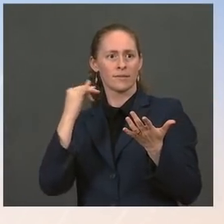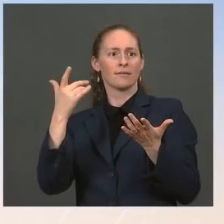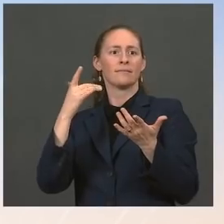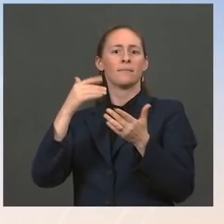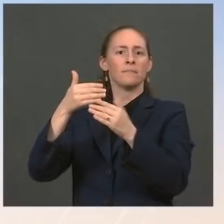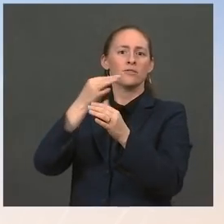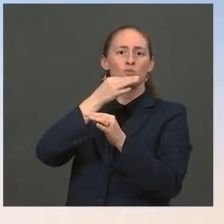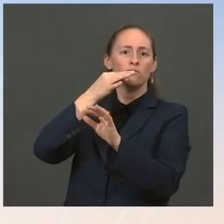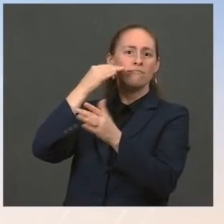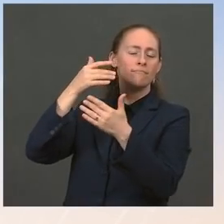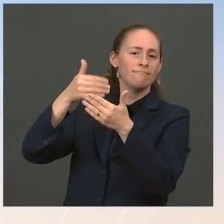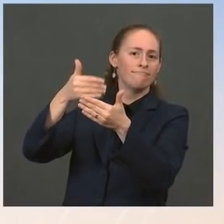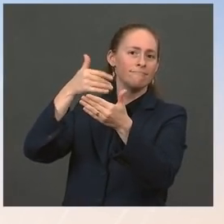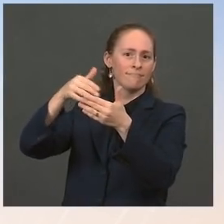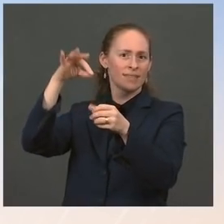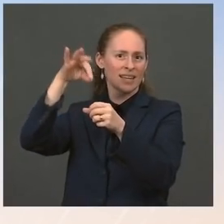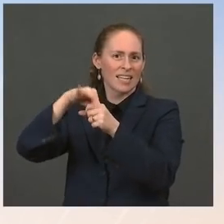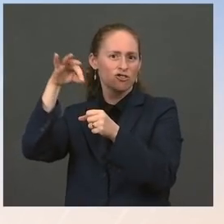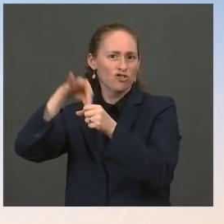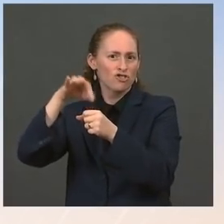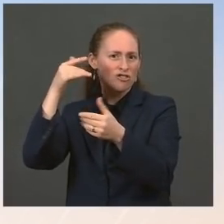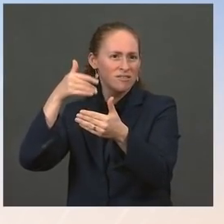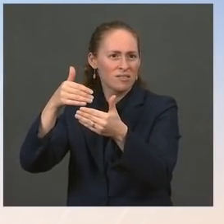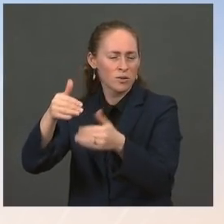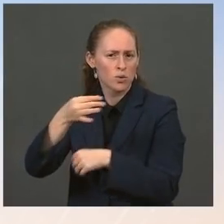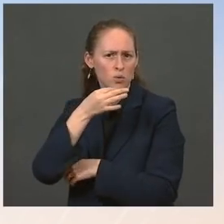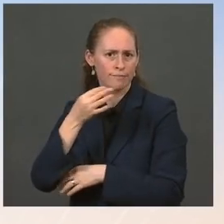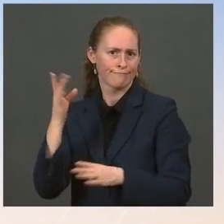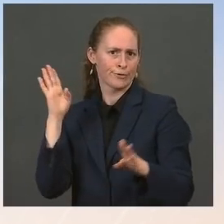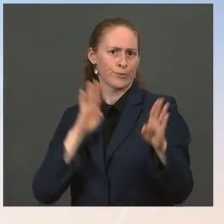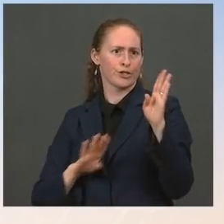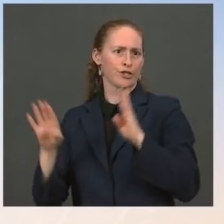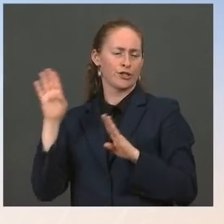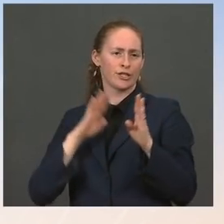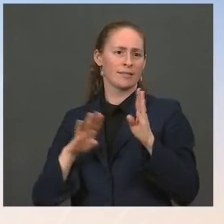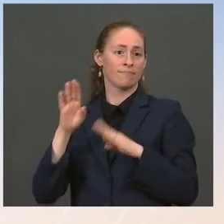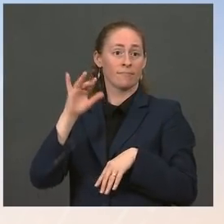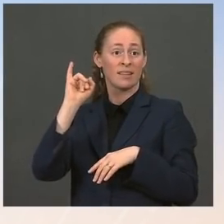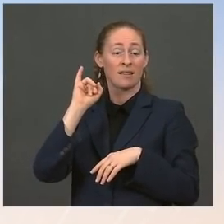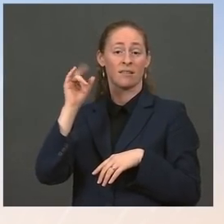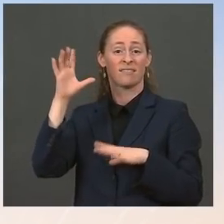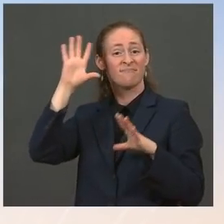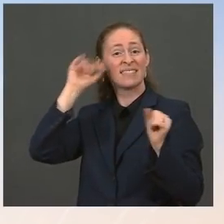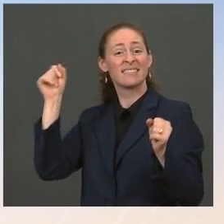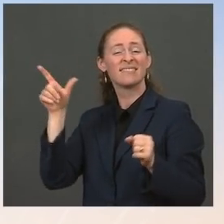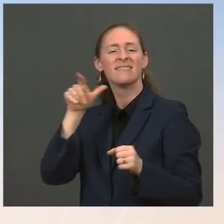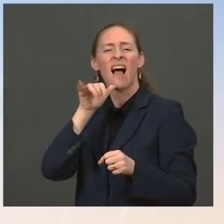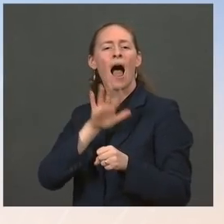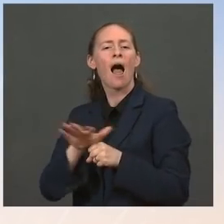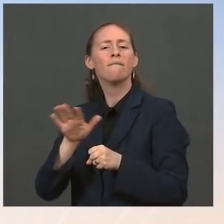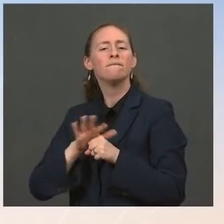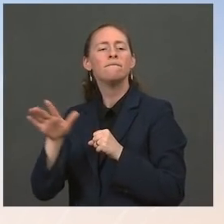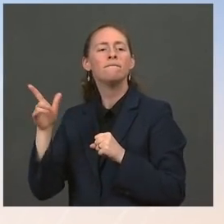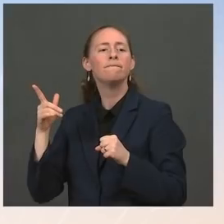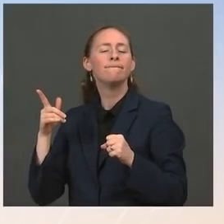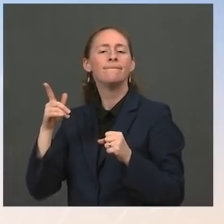and the concern is is that this President is not doing enough; he has not armed the Vice President or helped her